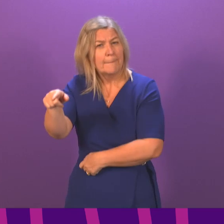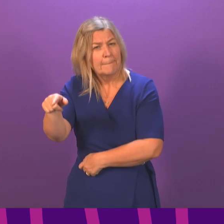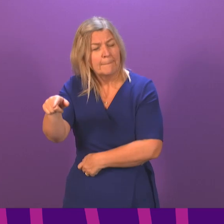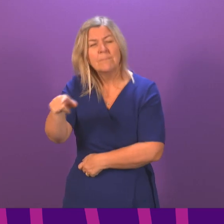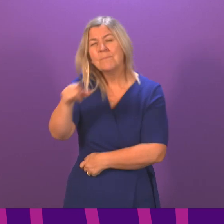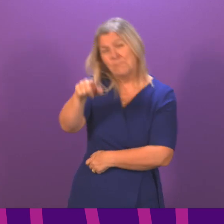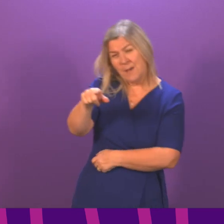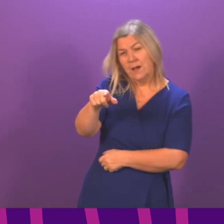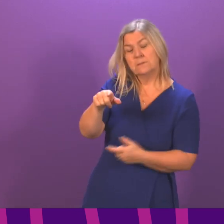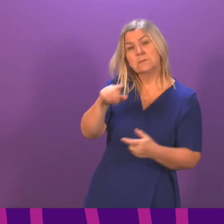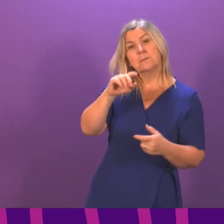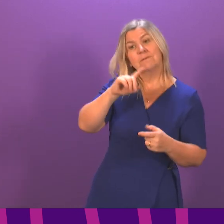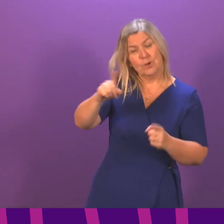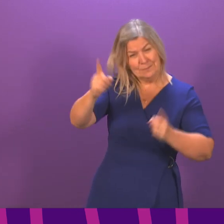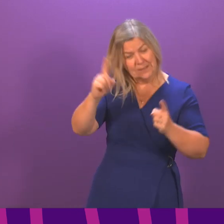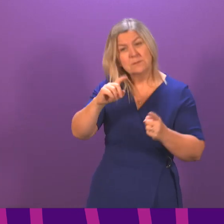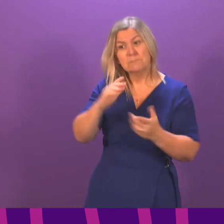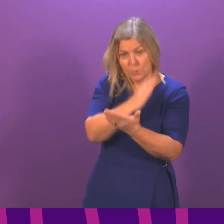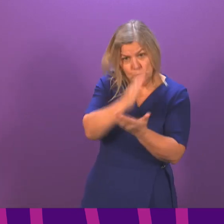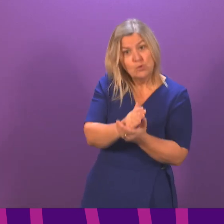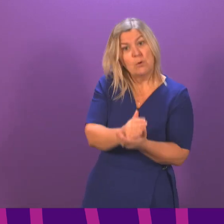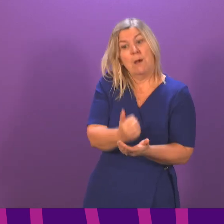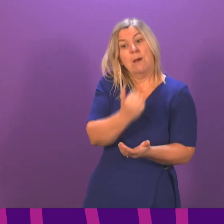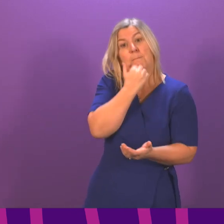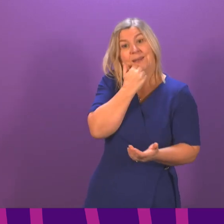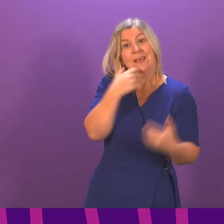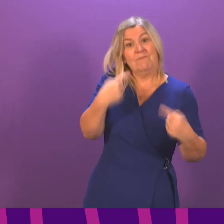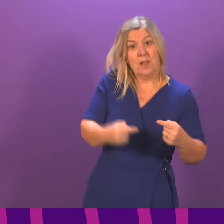funding for the Midlothian community action team, to ensure that the numbers do not continue